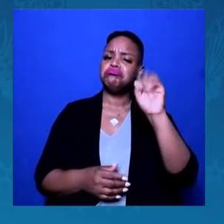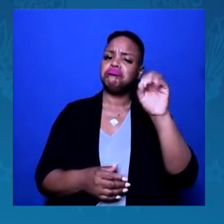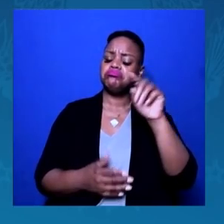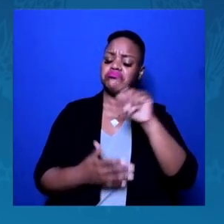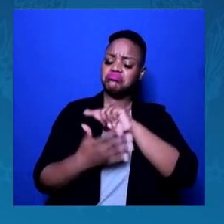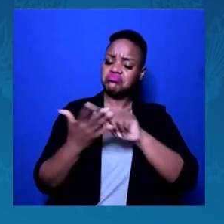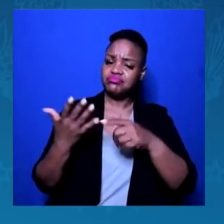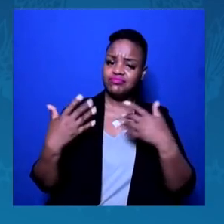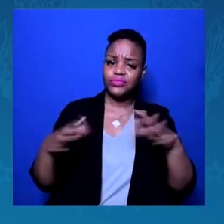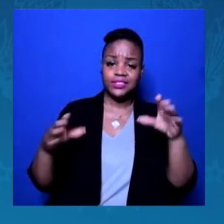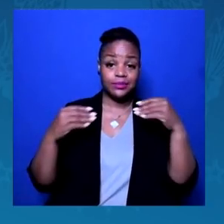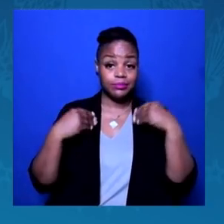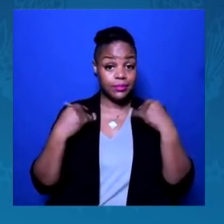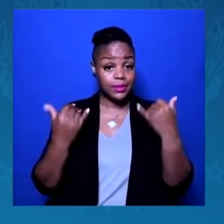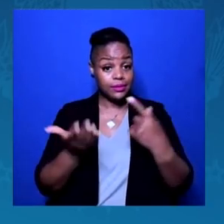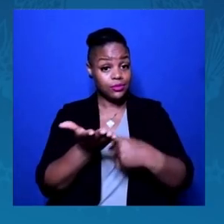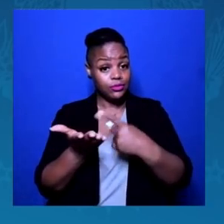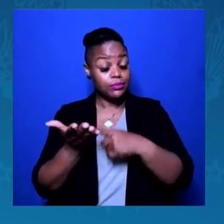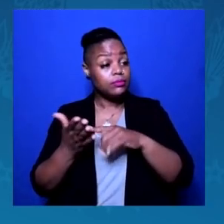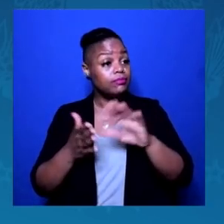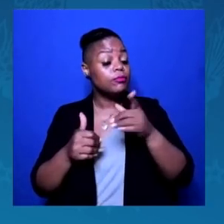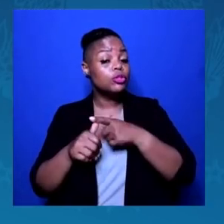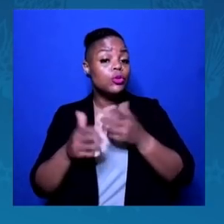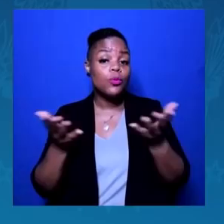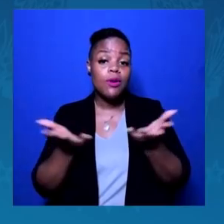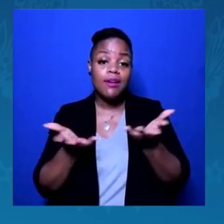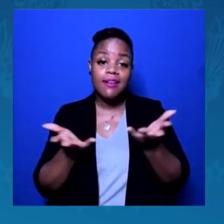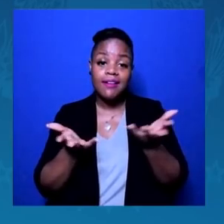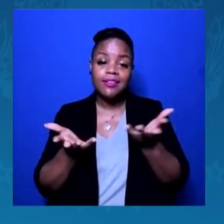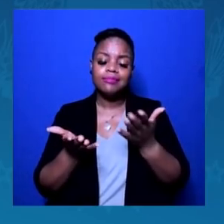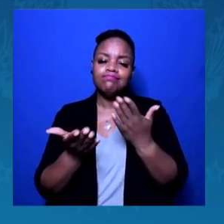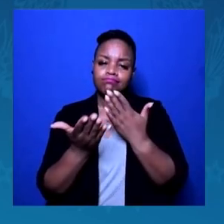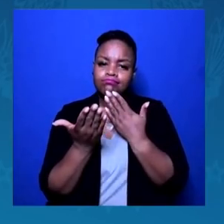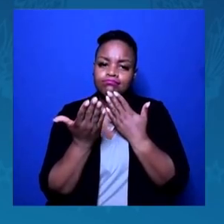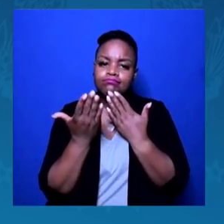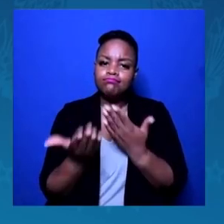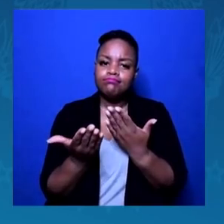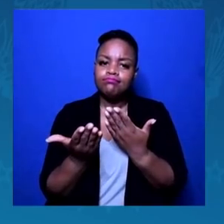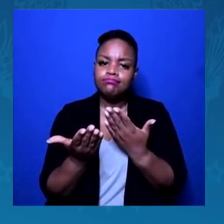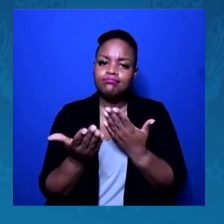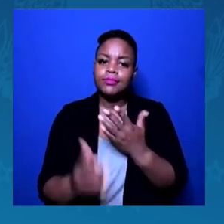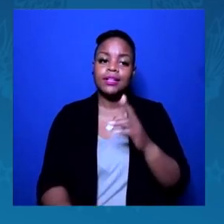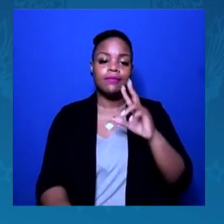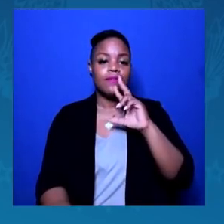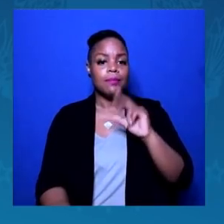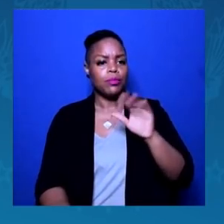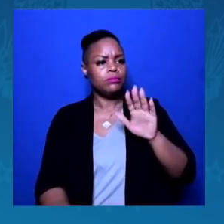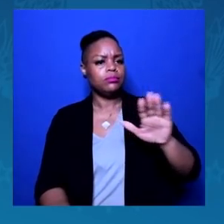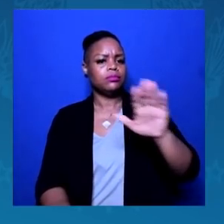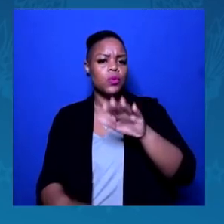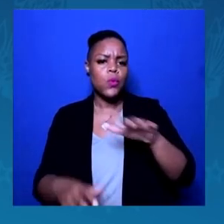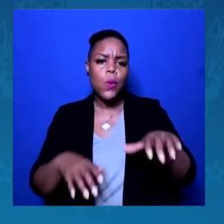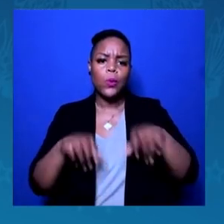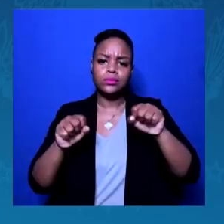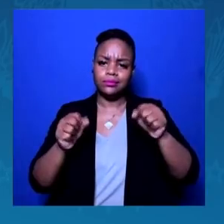for so warmly welcoming us to Vietnam. As many of you know, I am the first Vice President to visit Vietnam